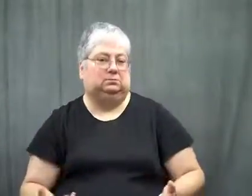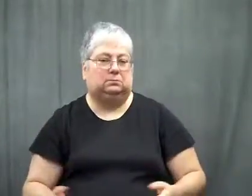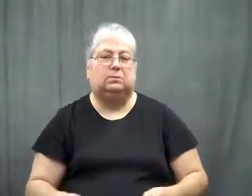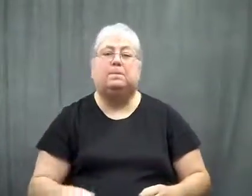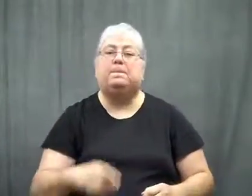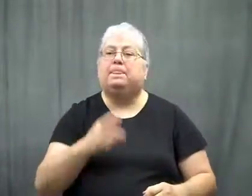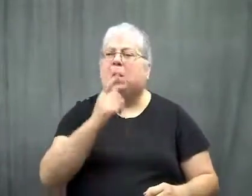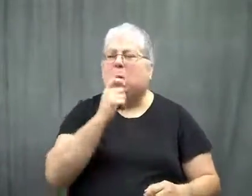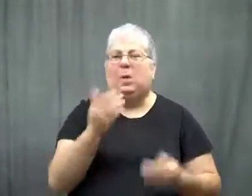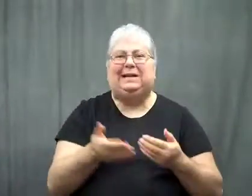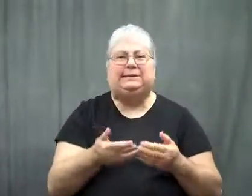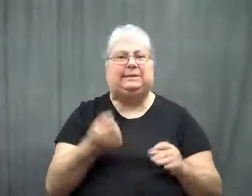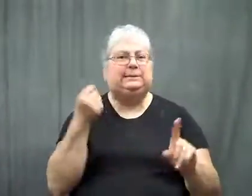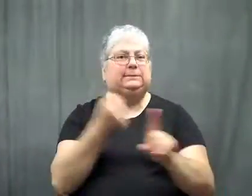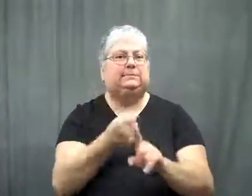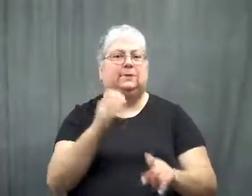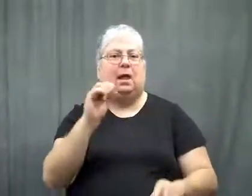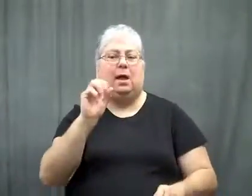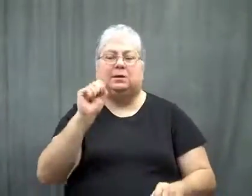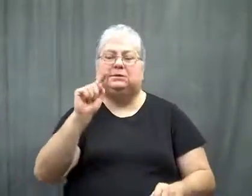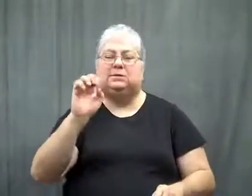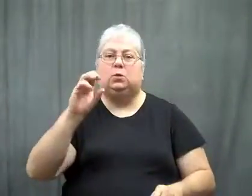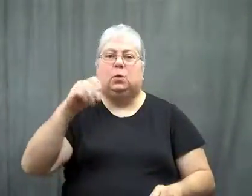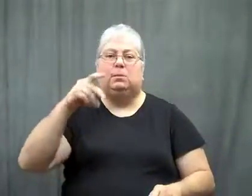Who are most at risk for getting osteoporosis?